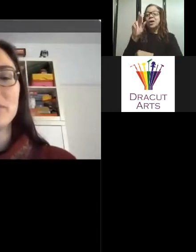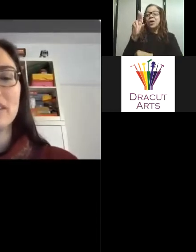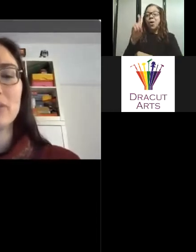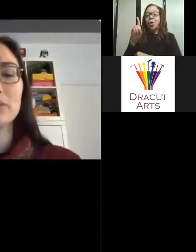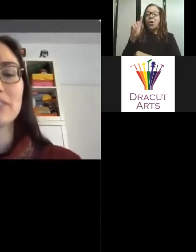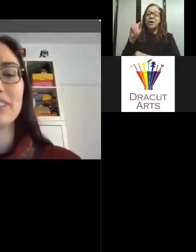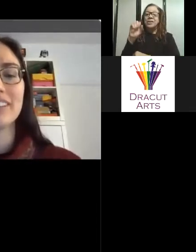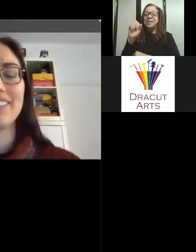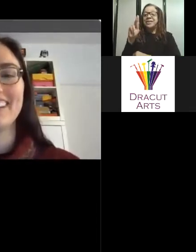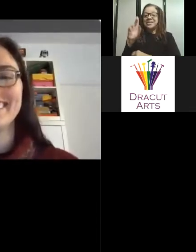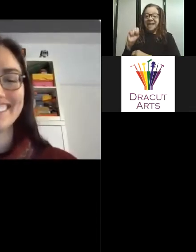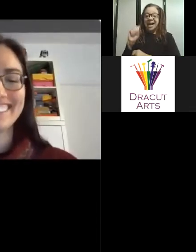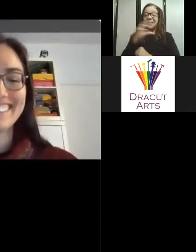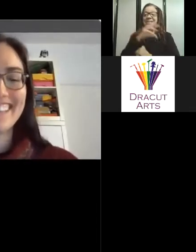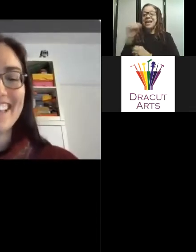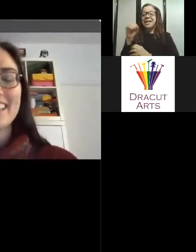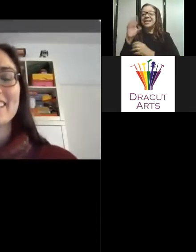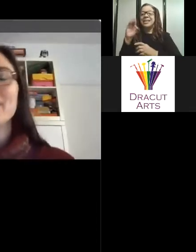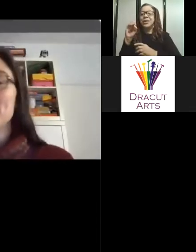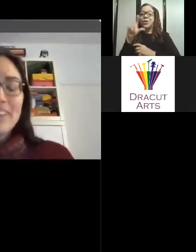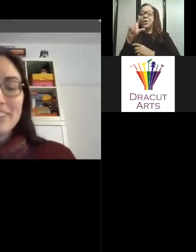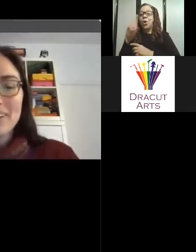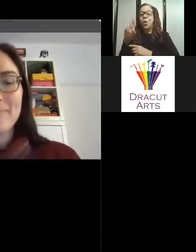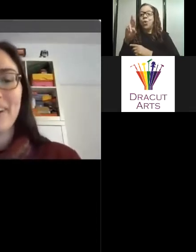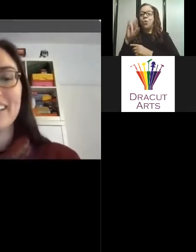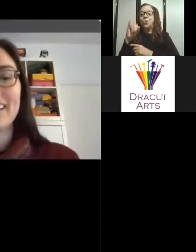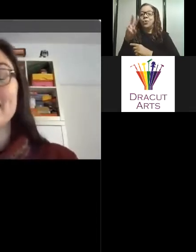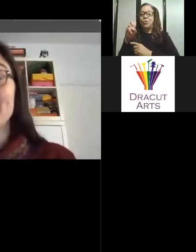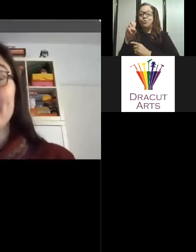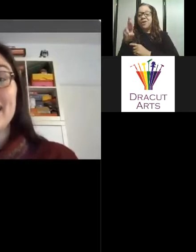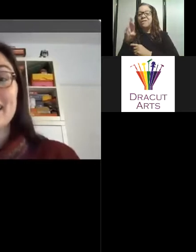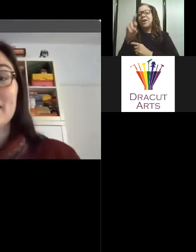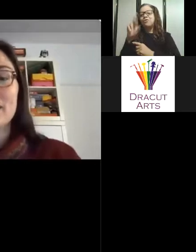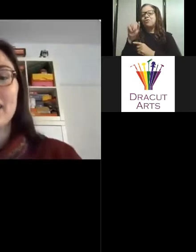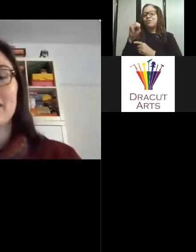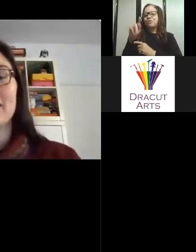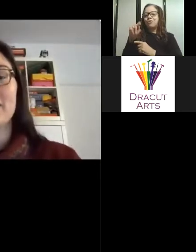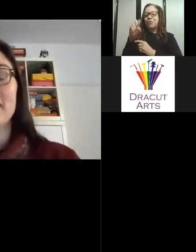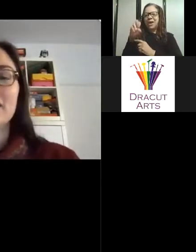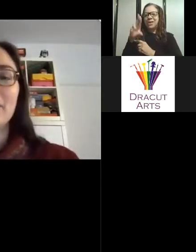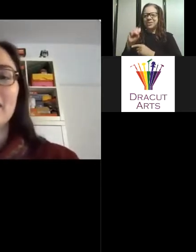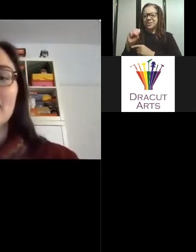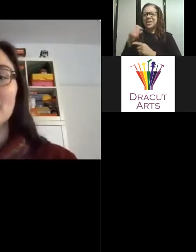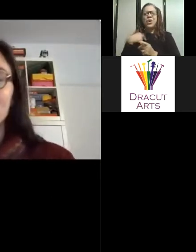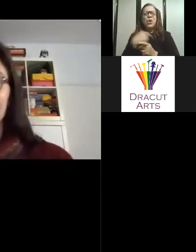with the Cold River Ranters. So we love your work Marek! Is there anything in particular you'd like to share with us?